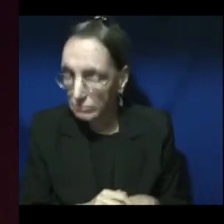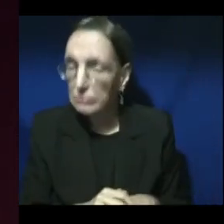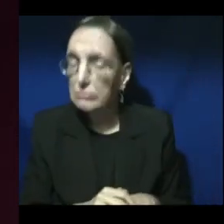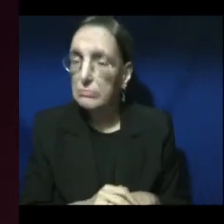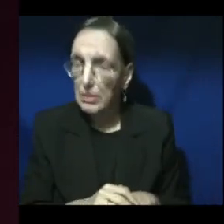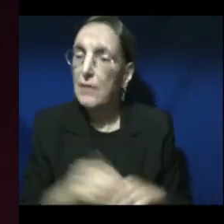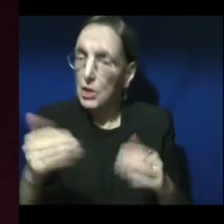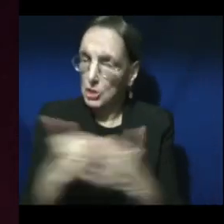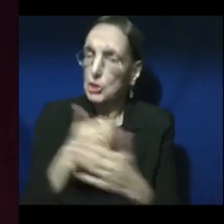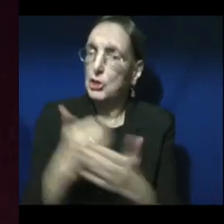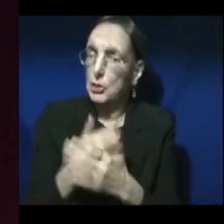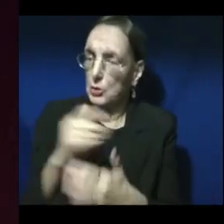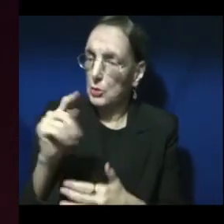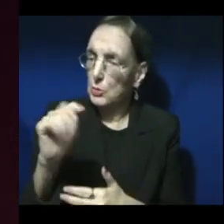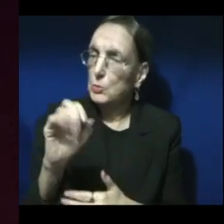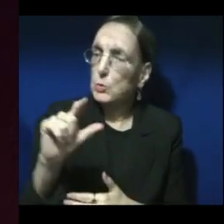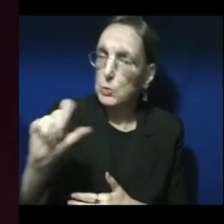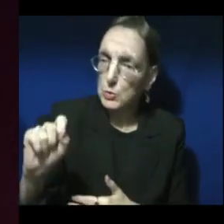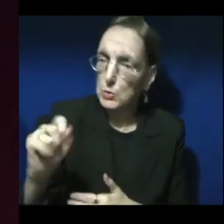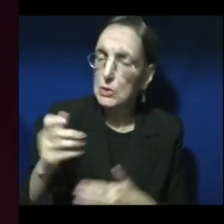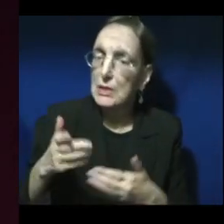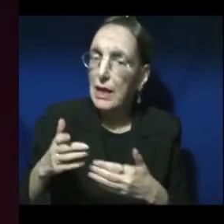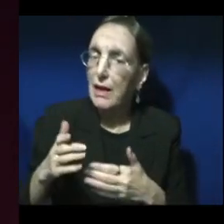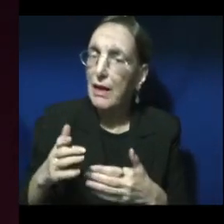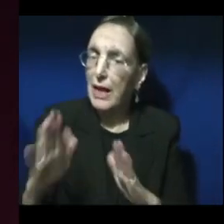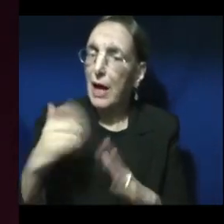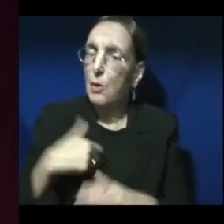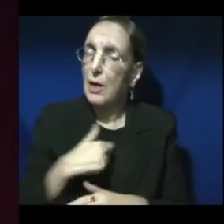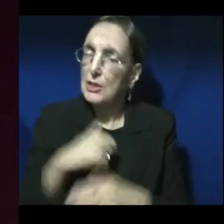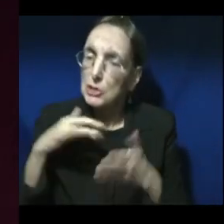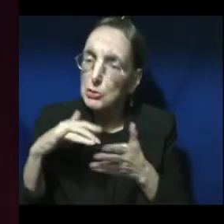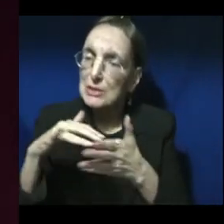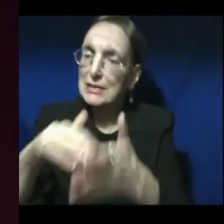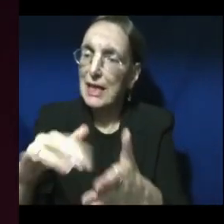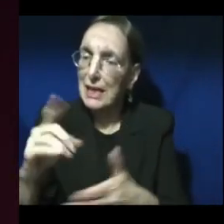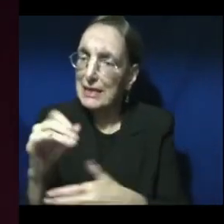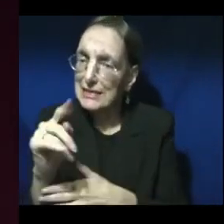all this data and extract insights. We’ve looked at thousands of customer service